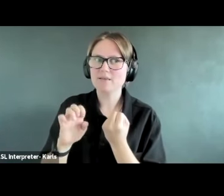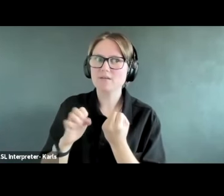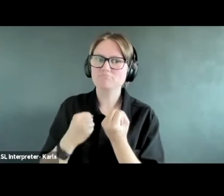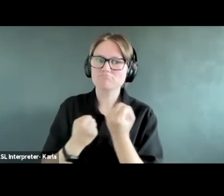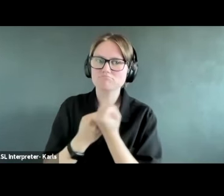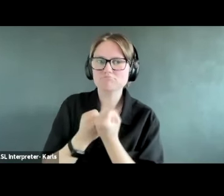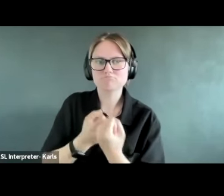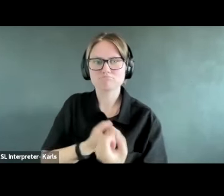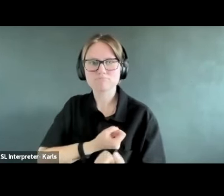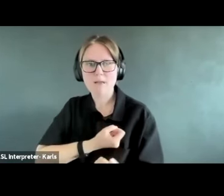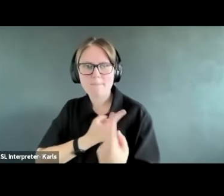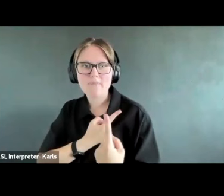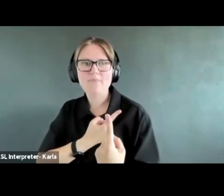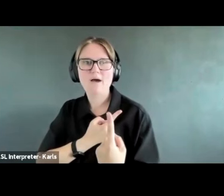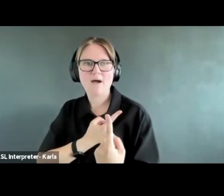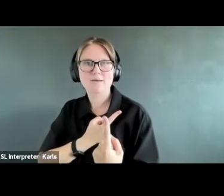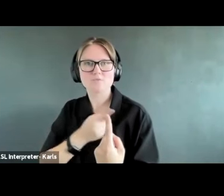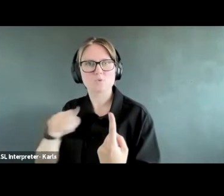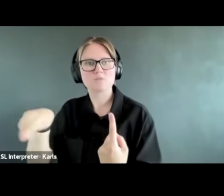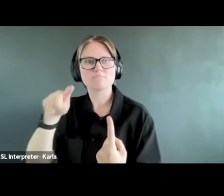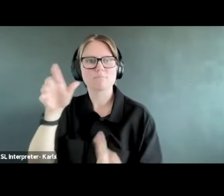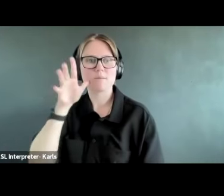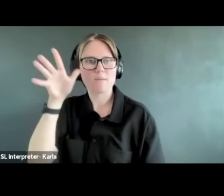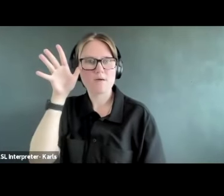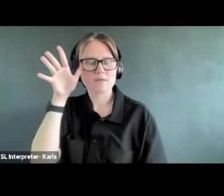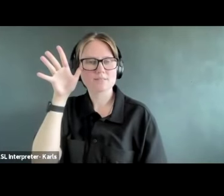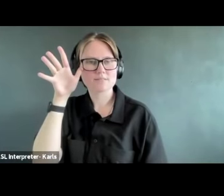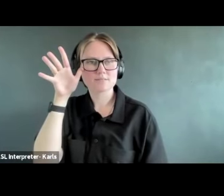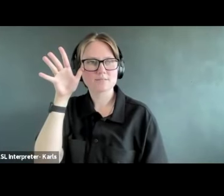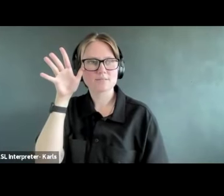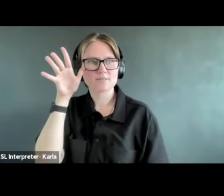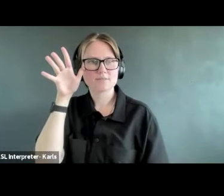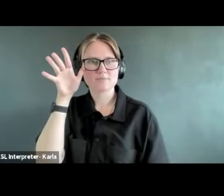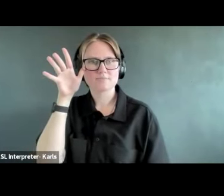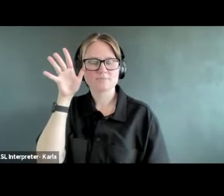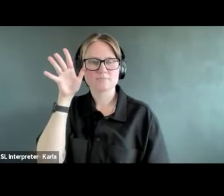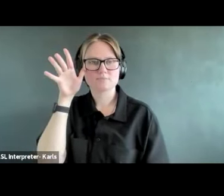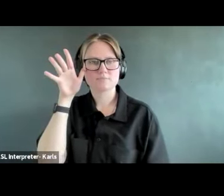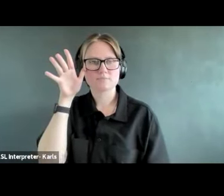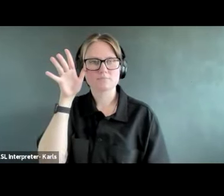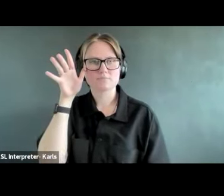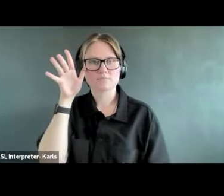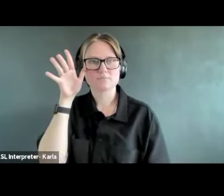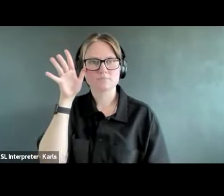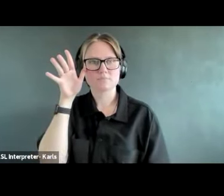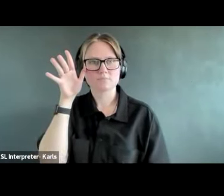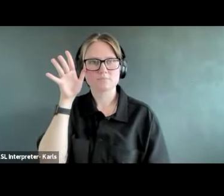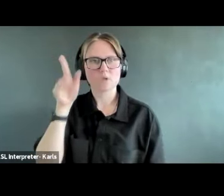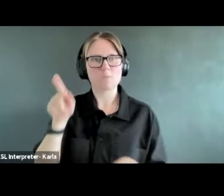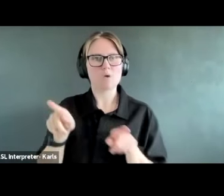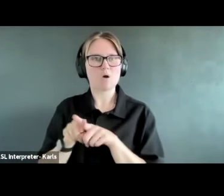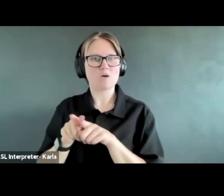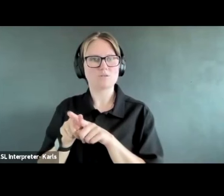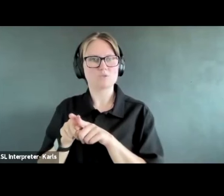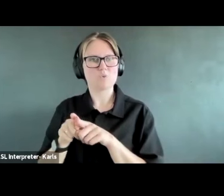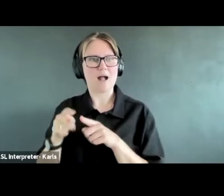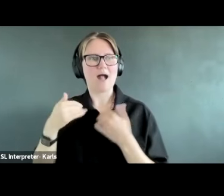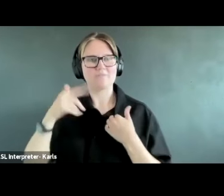also having that mindset of like becoming the provider I needed because when I was in the hospital with